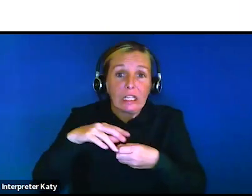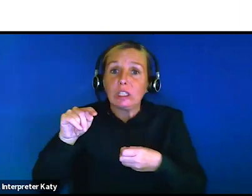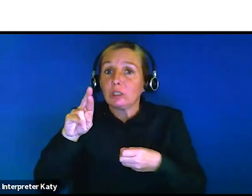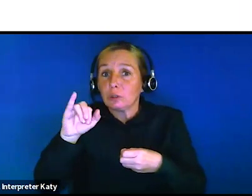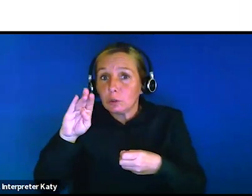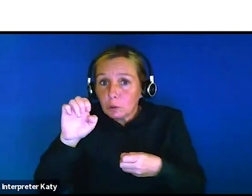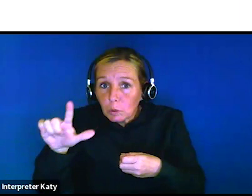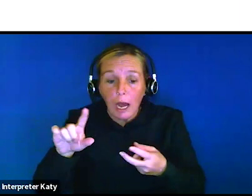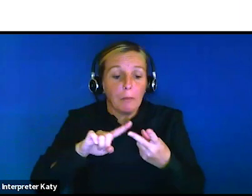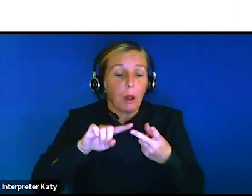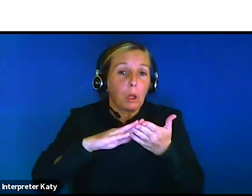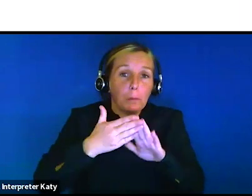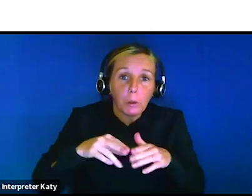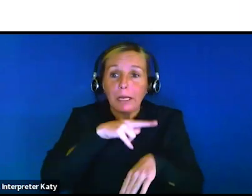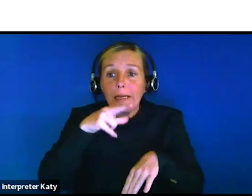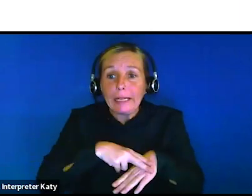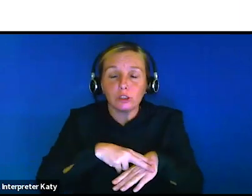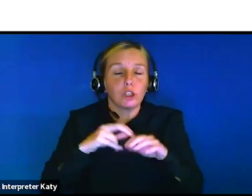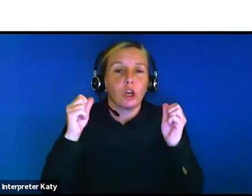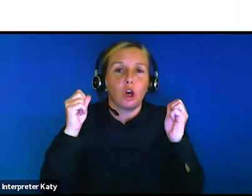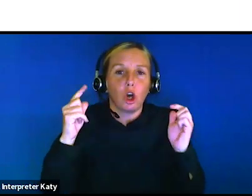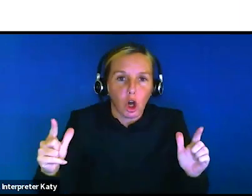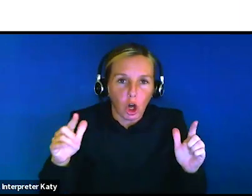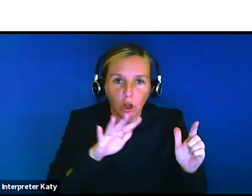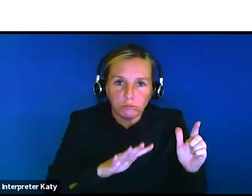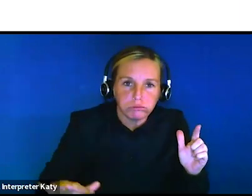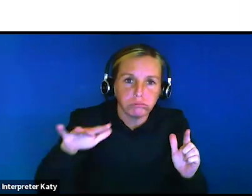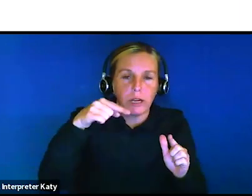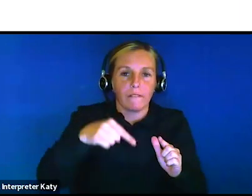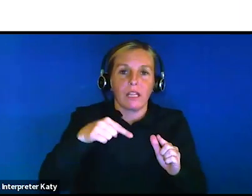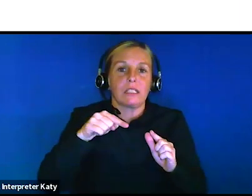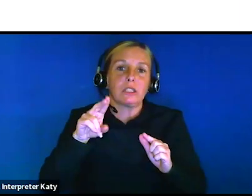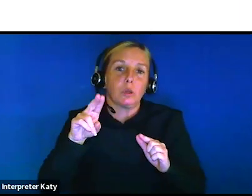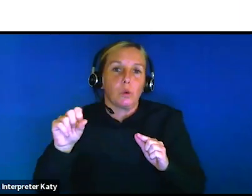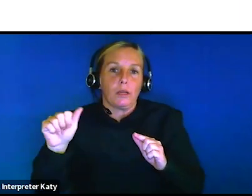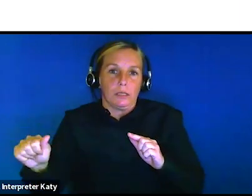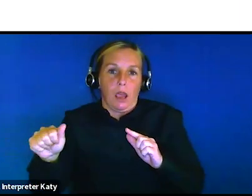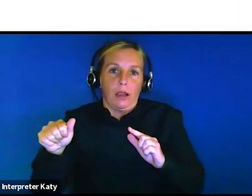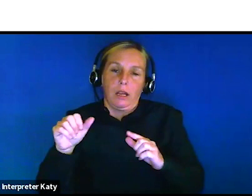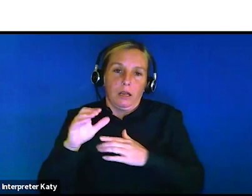and nation, every corner of this country, and in all of our territories,